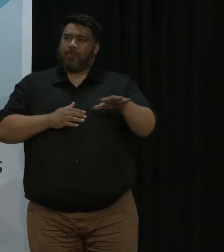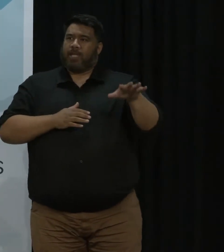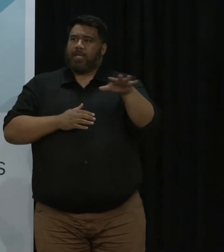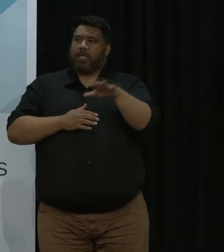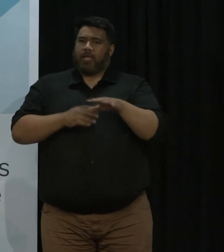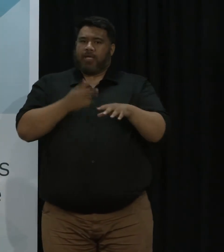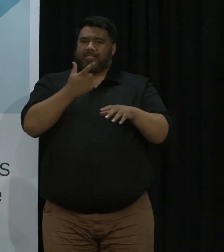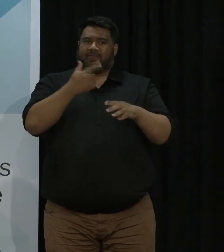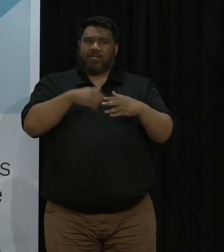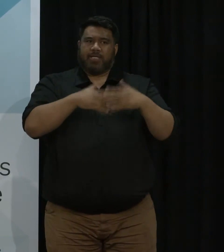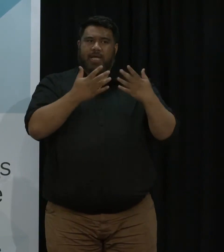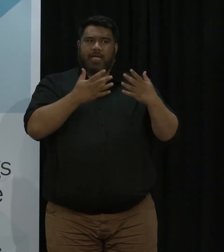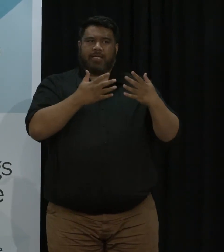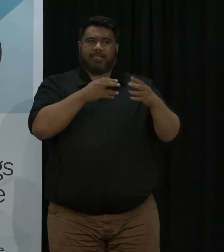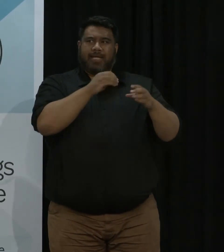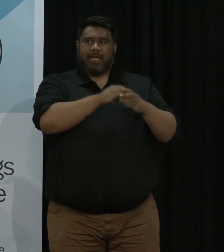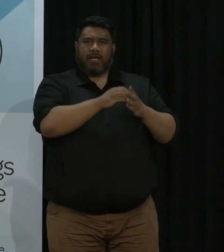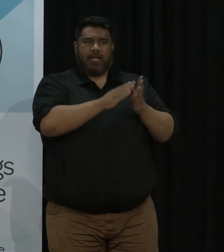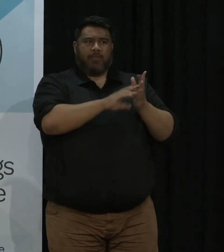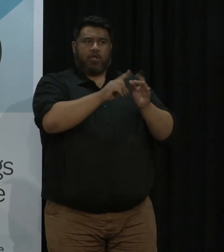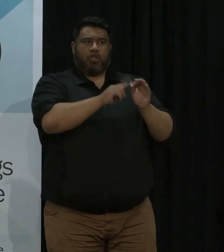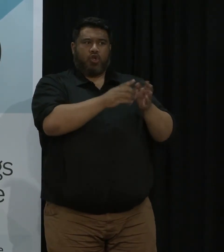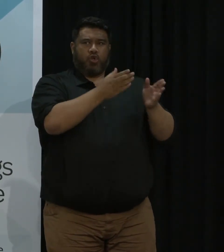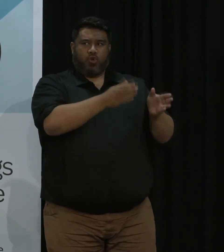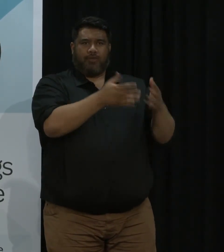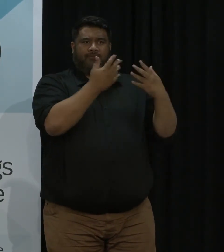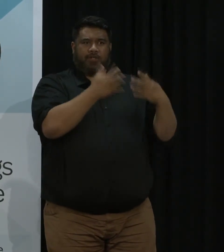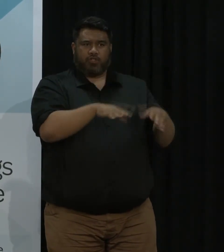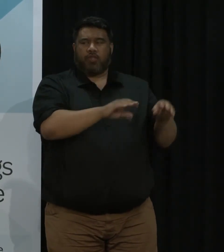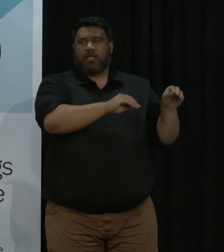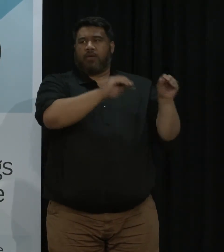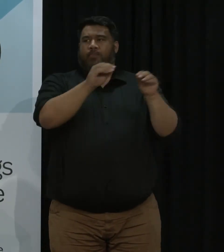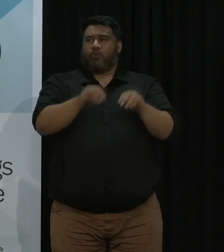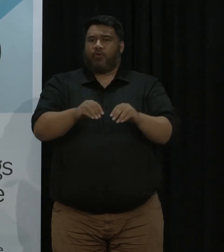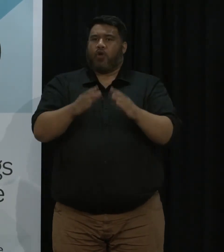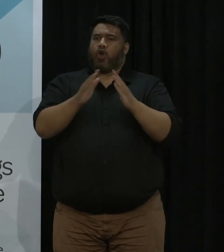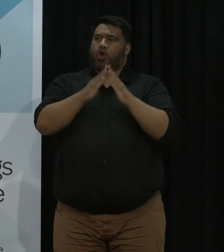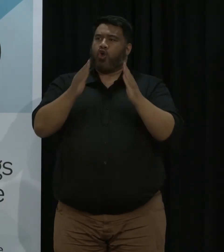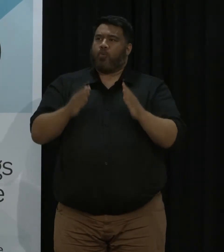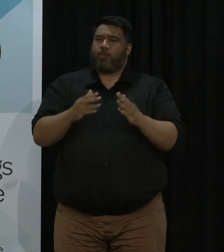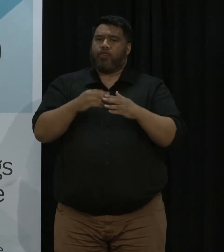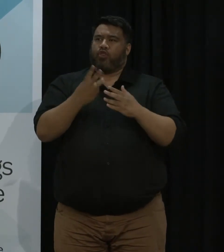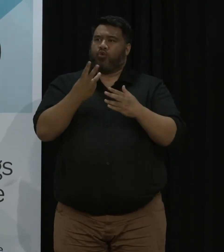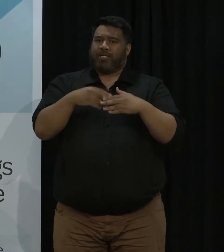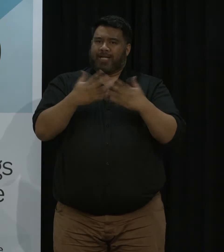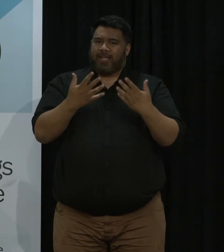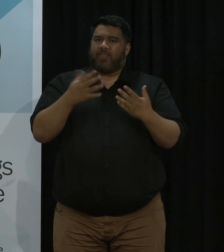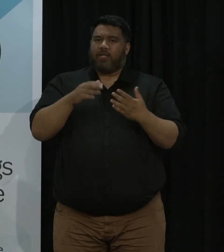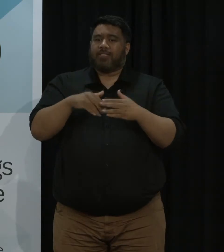case we have got in